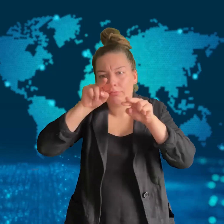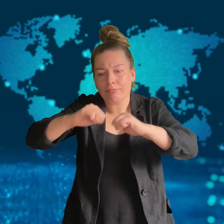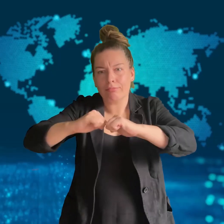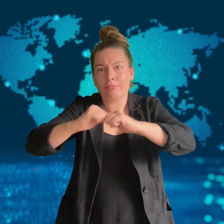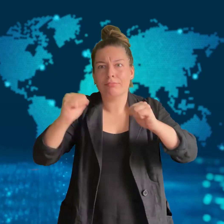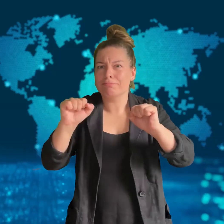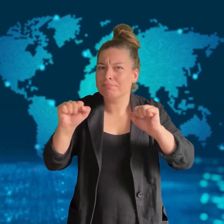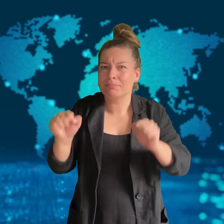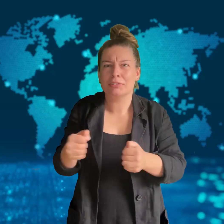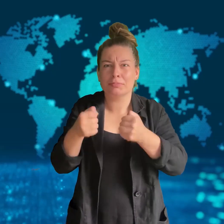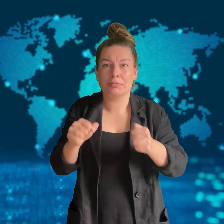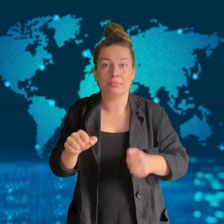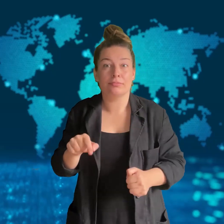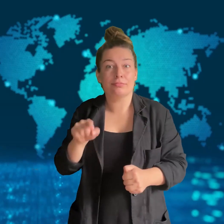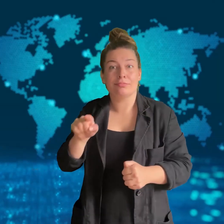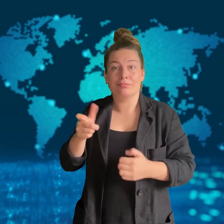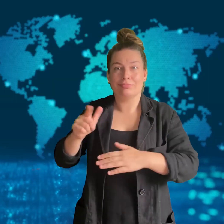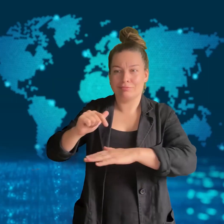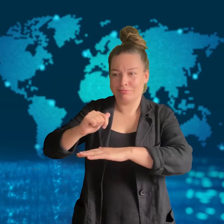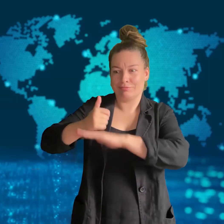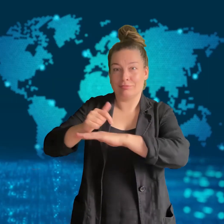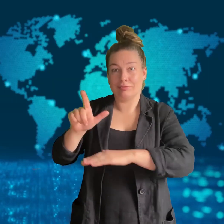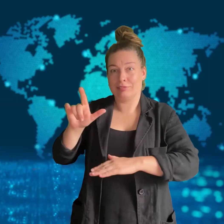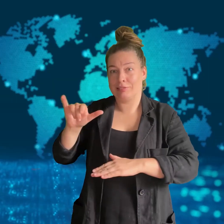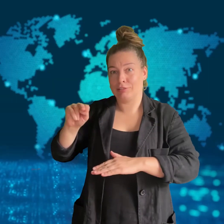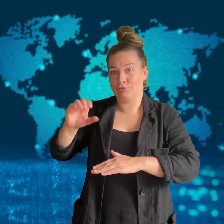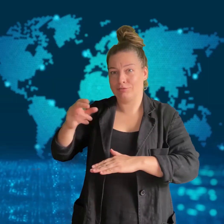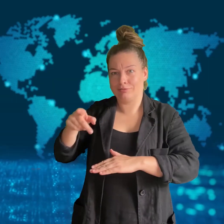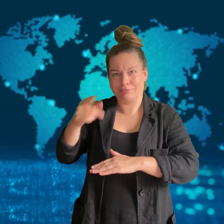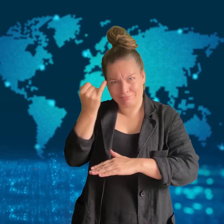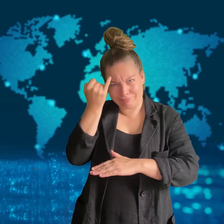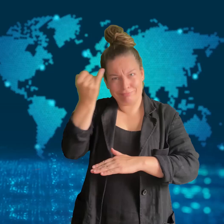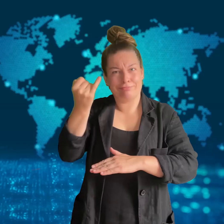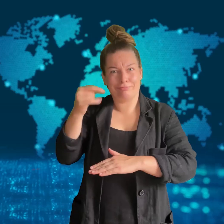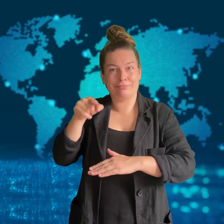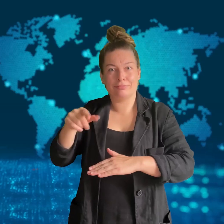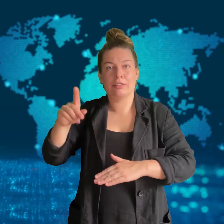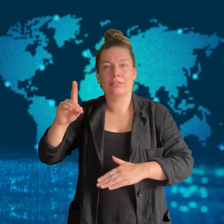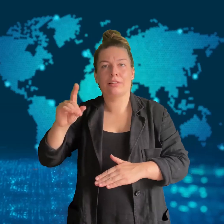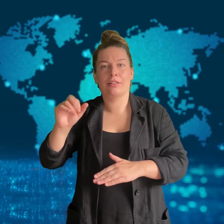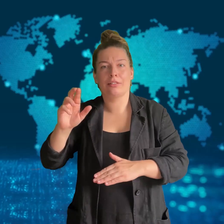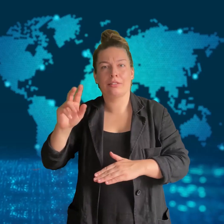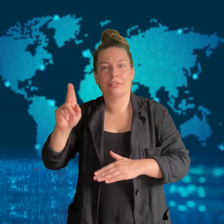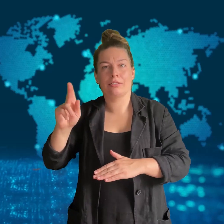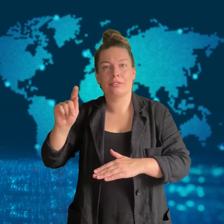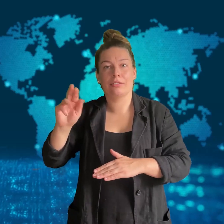and other confidential data that should be held securely.